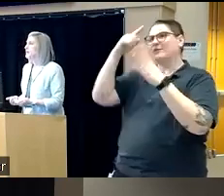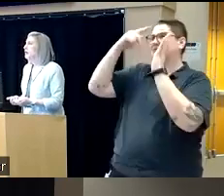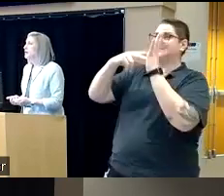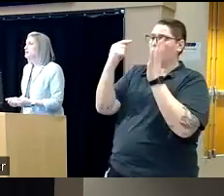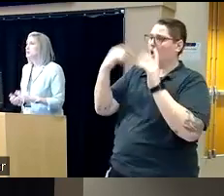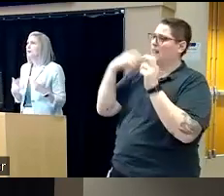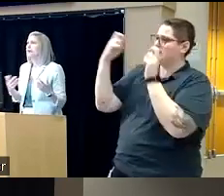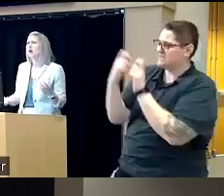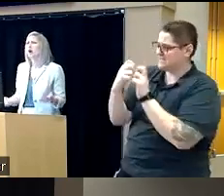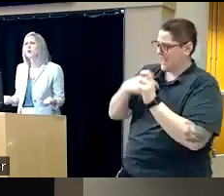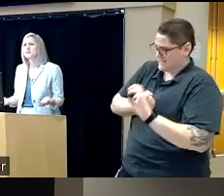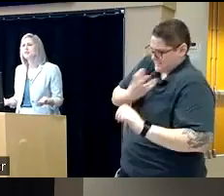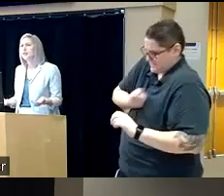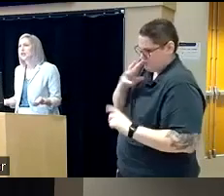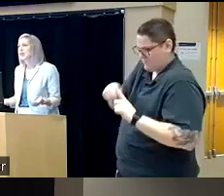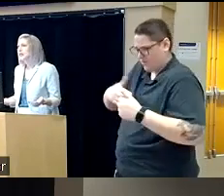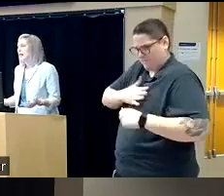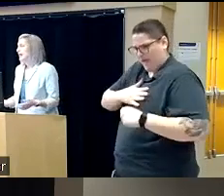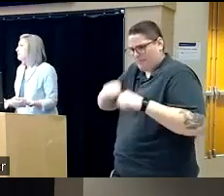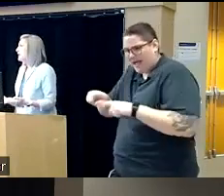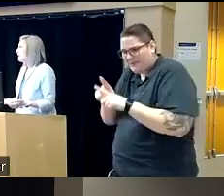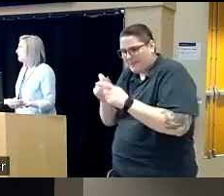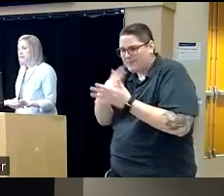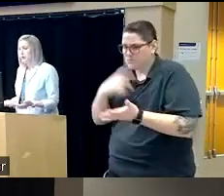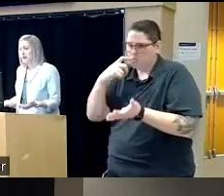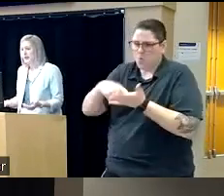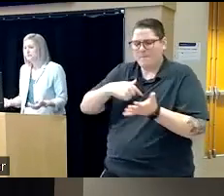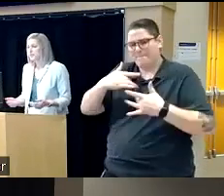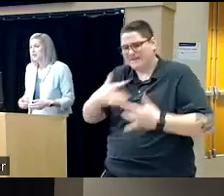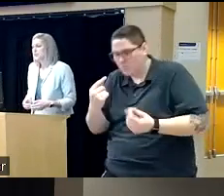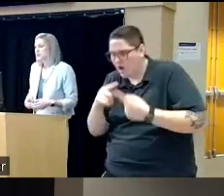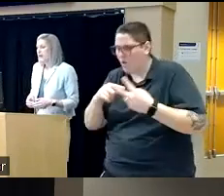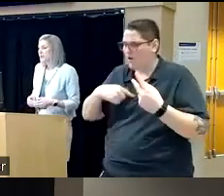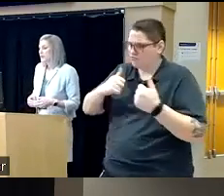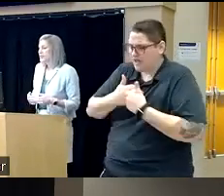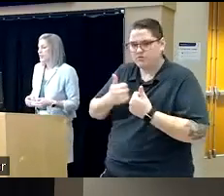as a therapist or am I going to always feel like I'm being evaluated so that can really